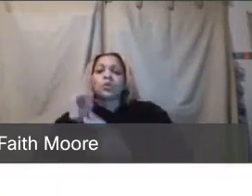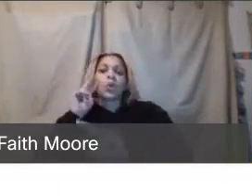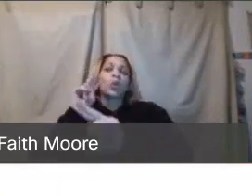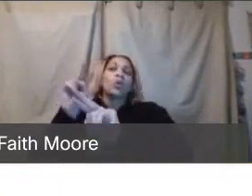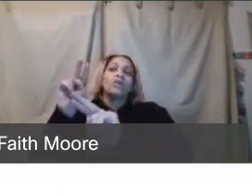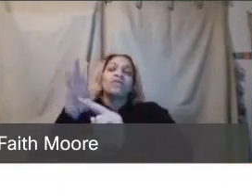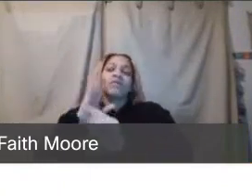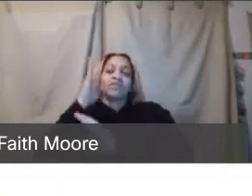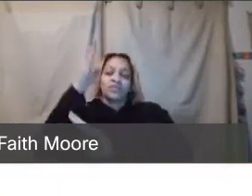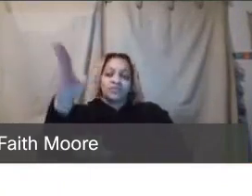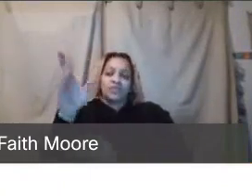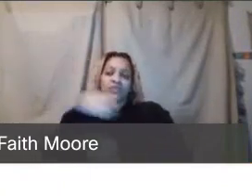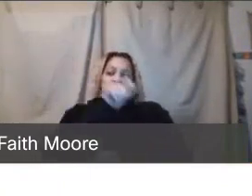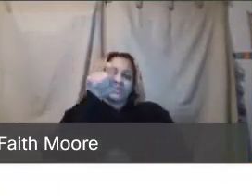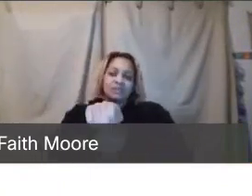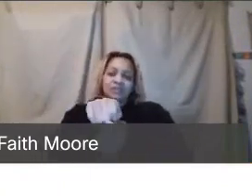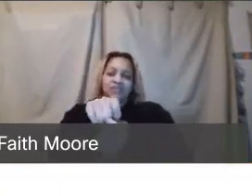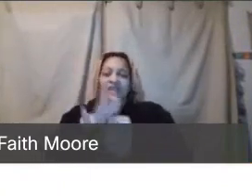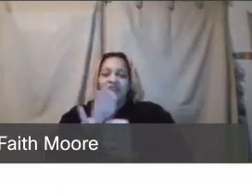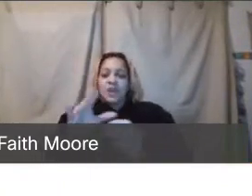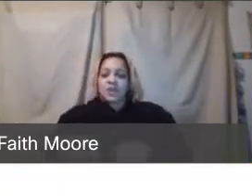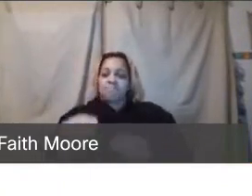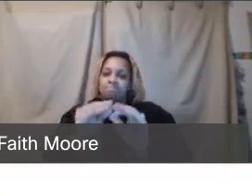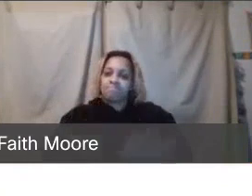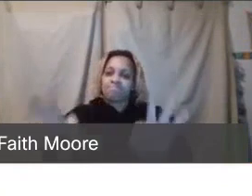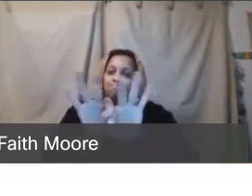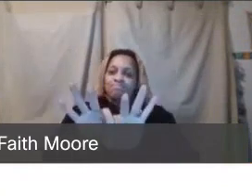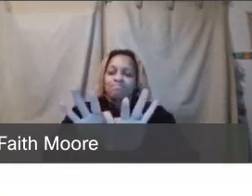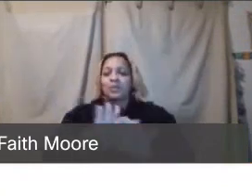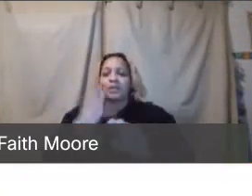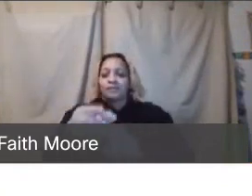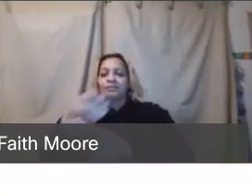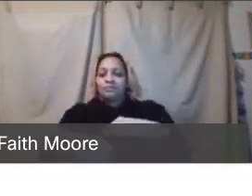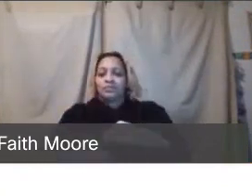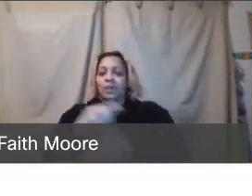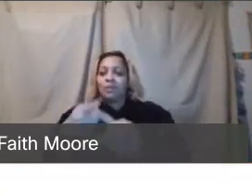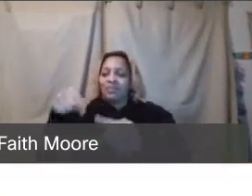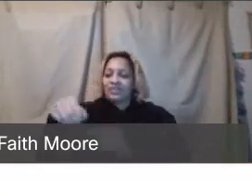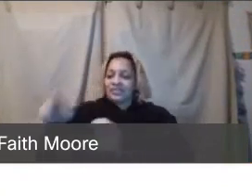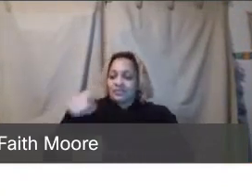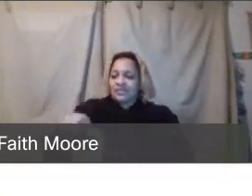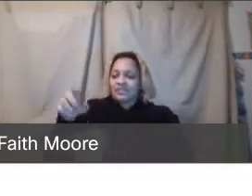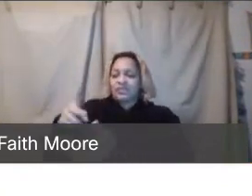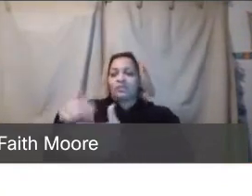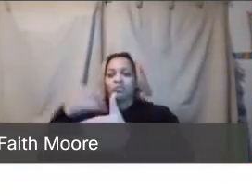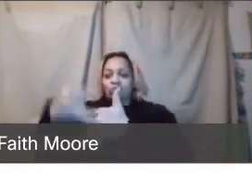More significant improvements I think we mentioned at the beginning, but I'll just say again. This project, we're trying to get something we can implement this summer.